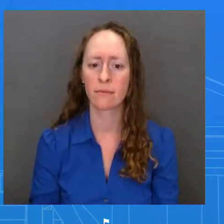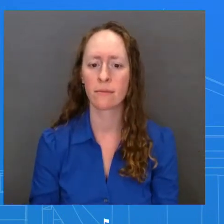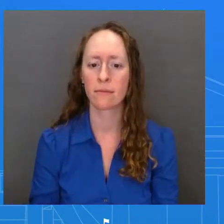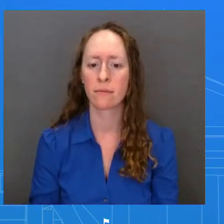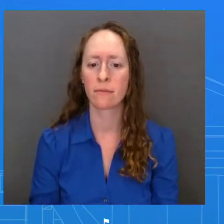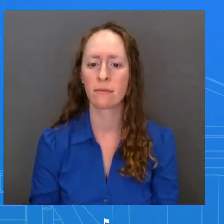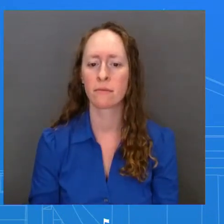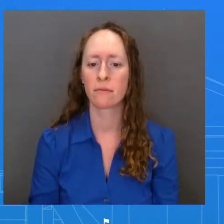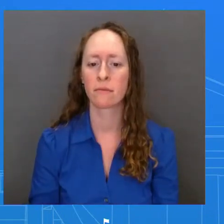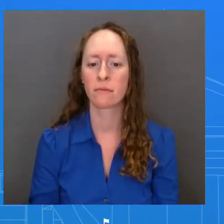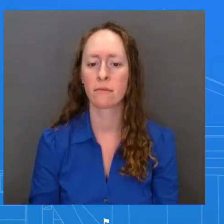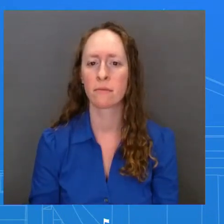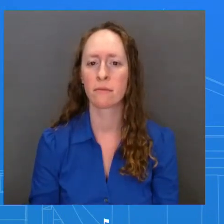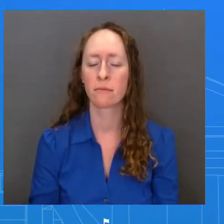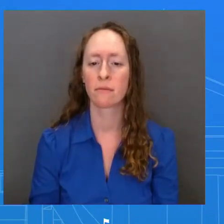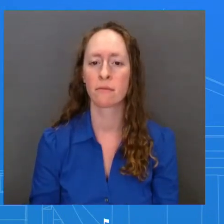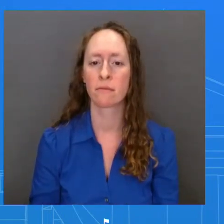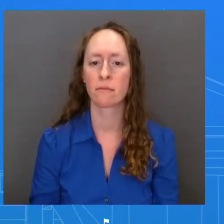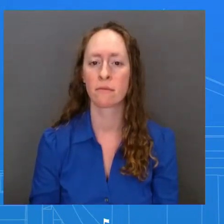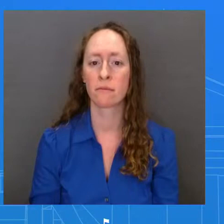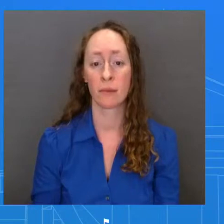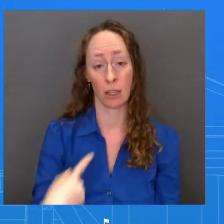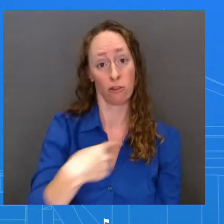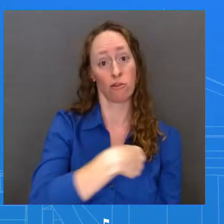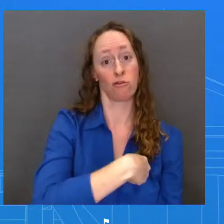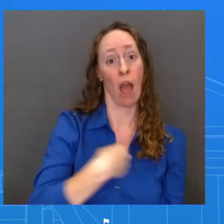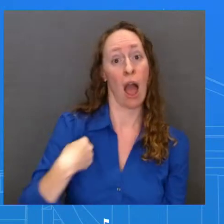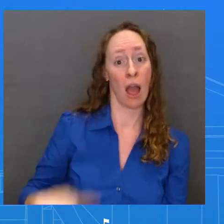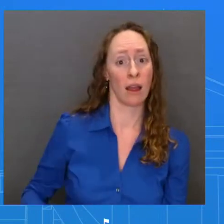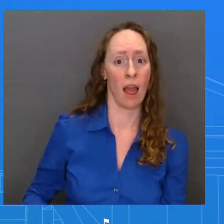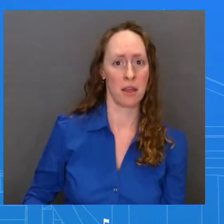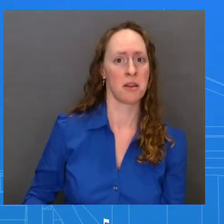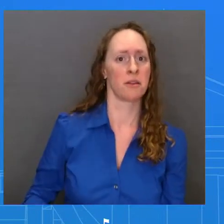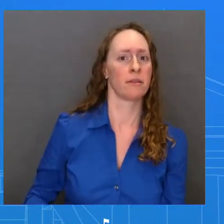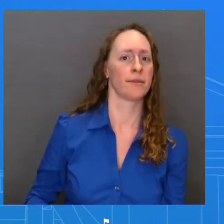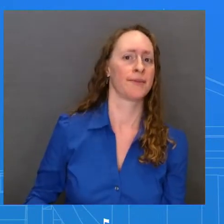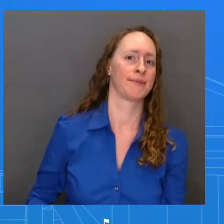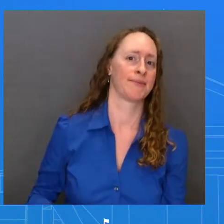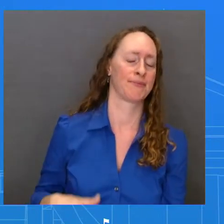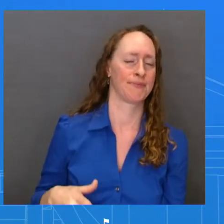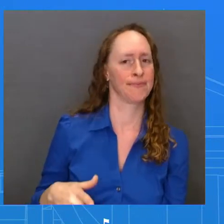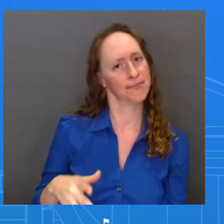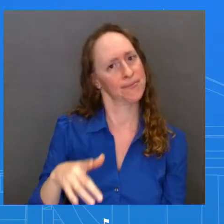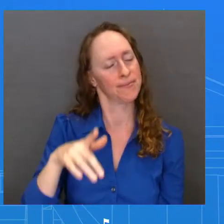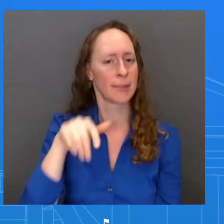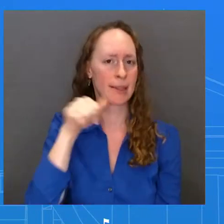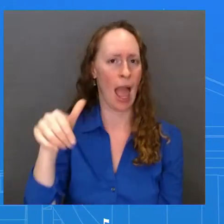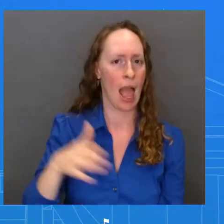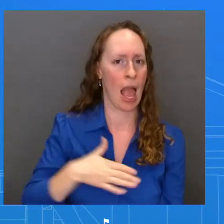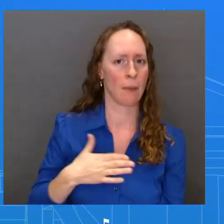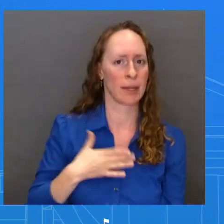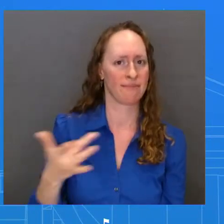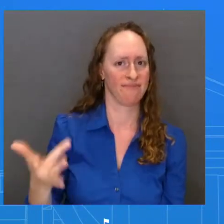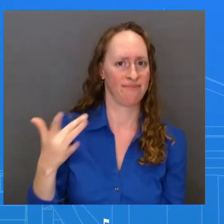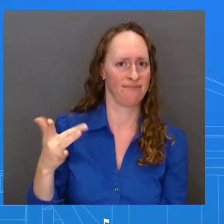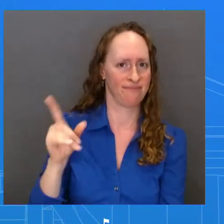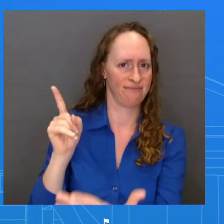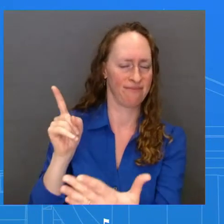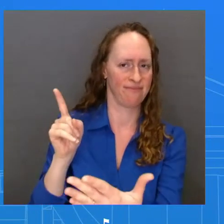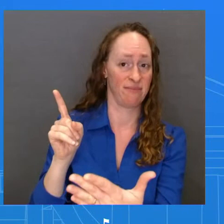Why should they not see what's happening today and the greater cooperation that you're talking about as the beginning of some kind of mini-NATO for the Pacific?